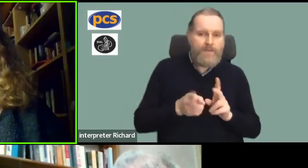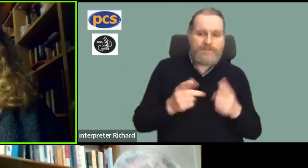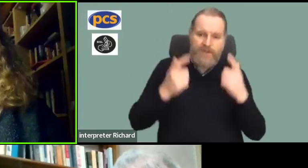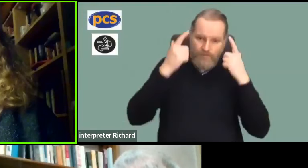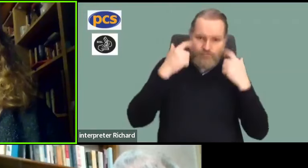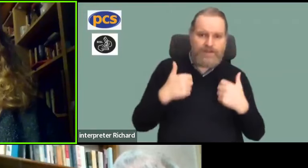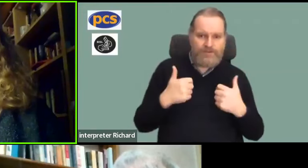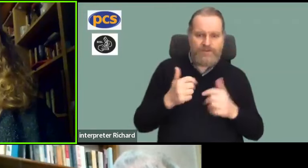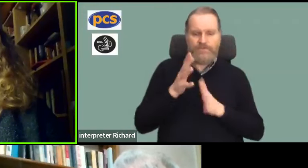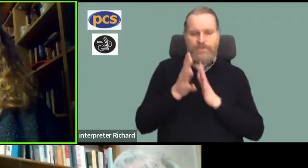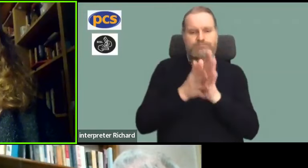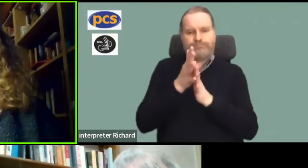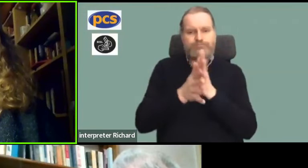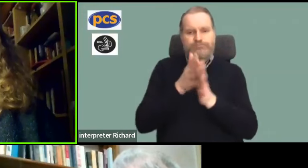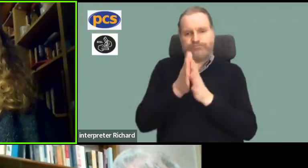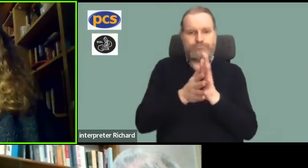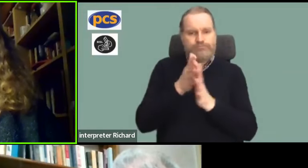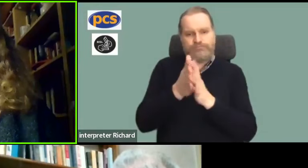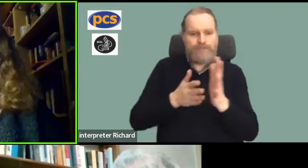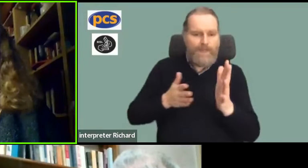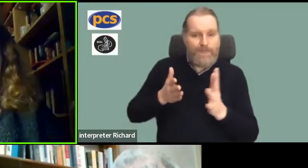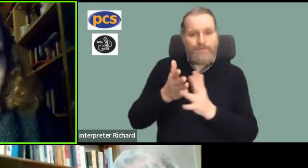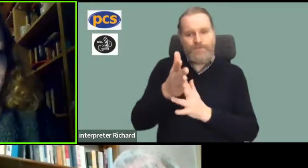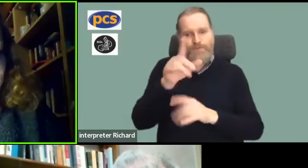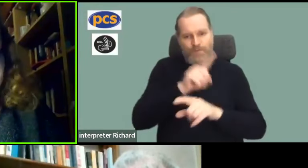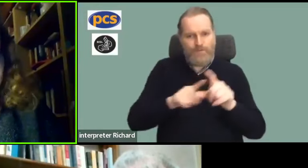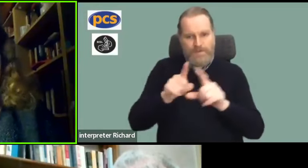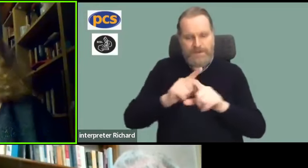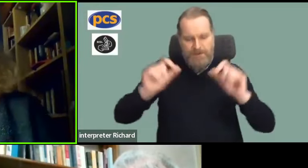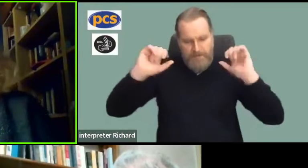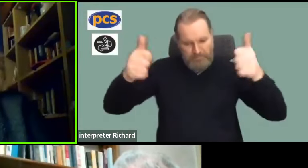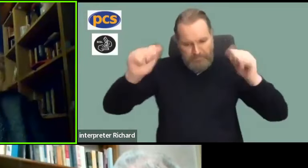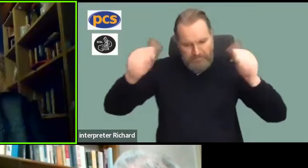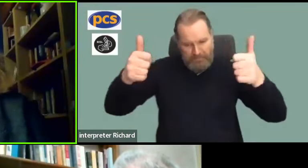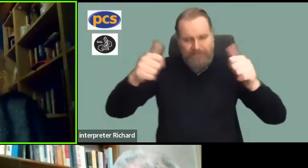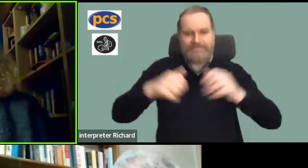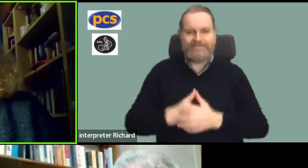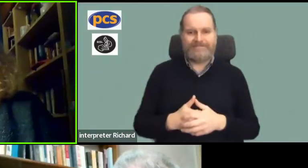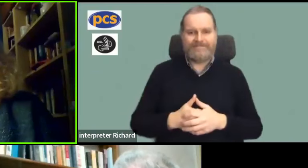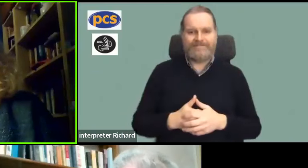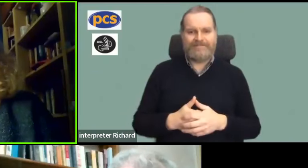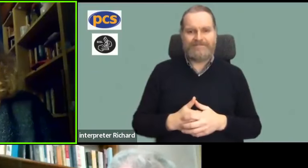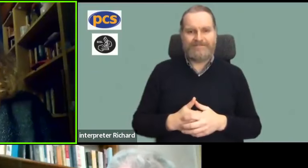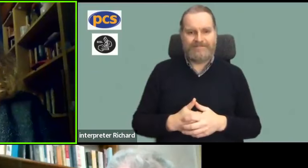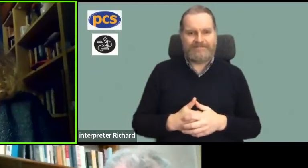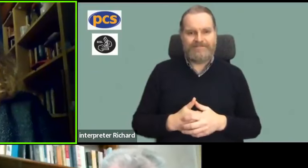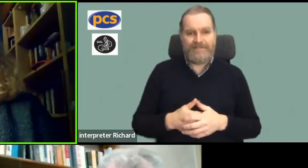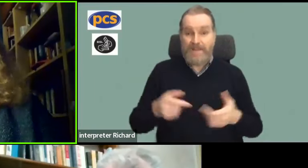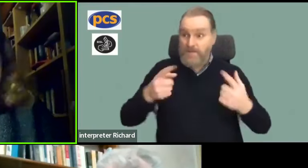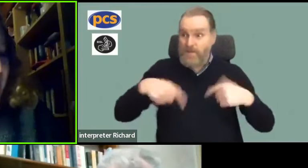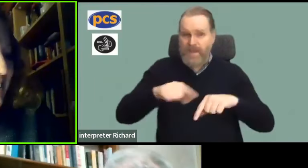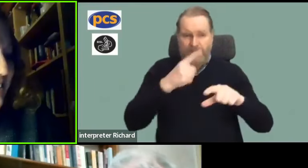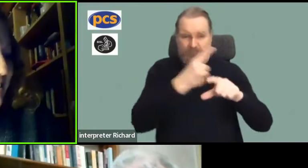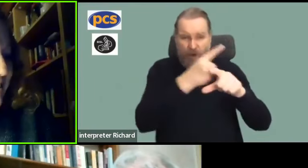also i'm talking to ho ho does a sterling job, ho does a sterling job and a ho does a sterling job, and a quite difficult circumstances